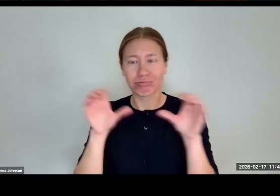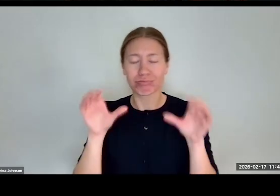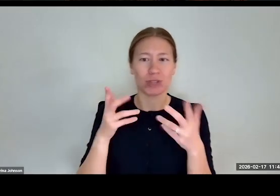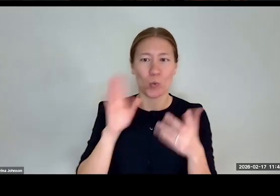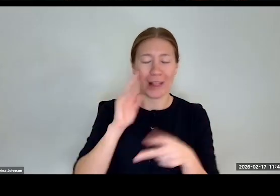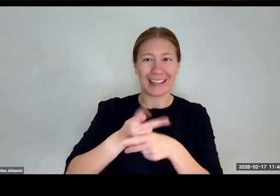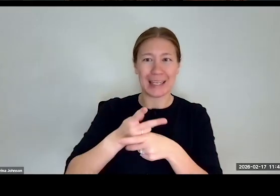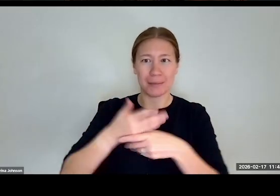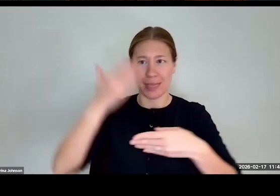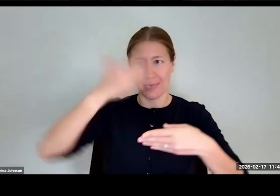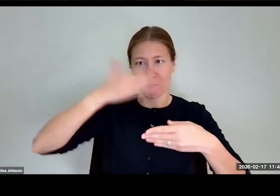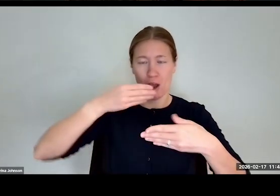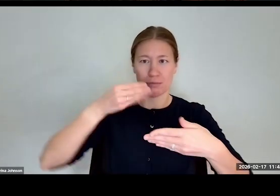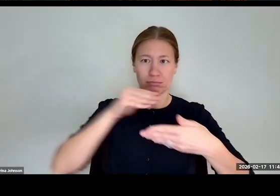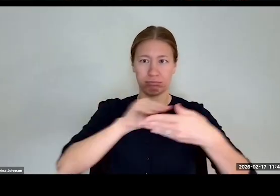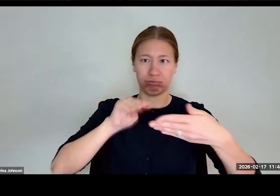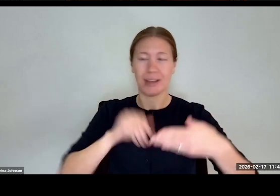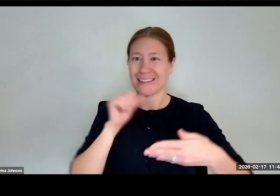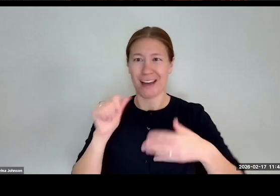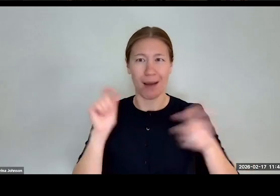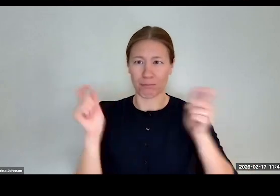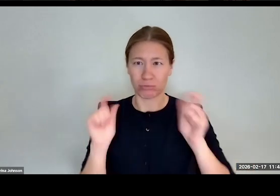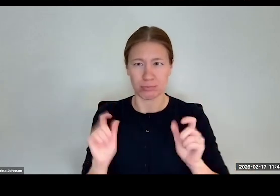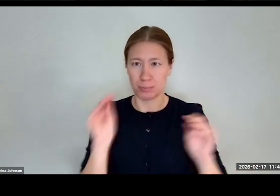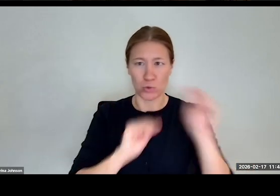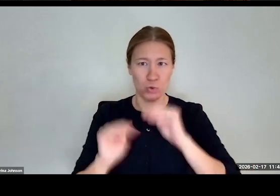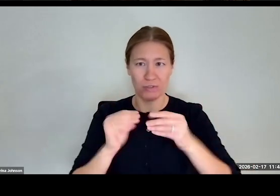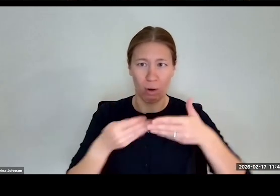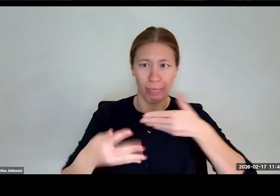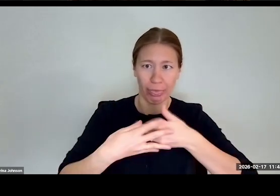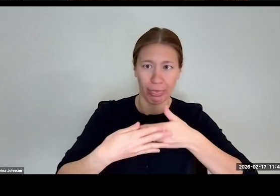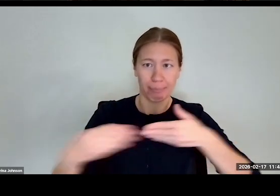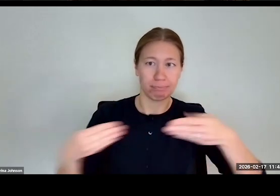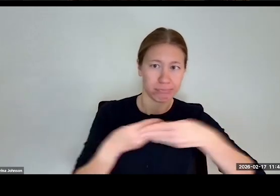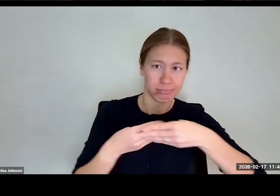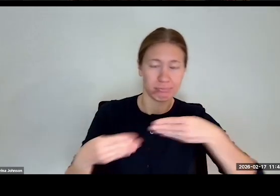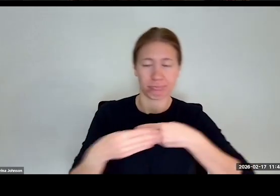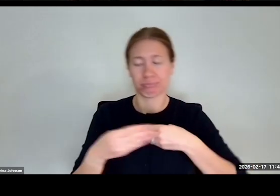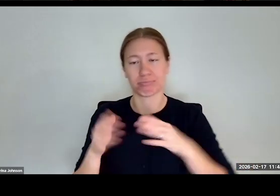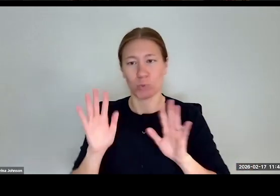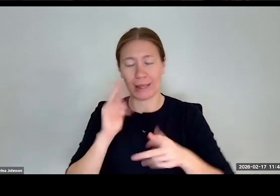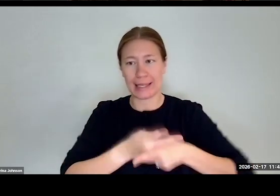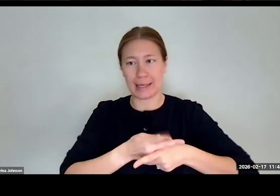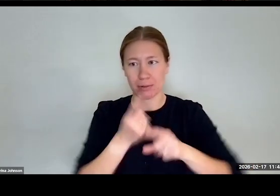as I'm editing other elements of the slide master. So I prefer this method. So once I've selected picture or texture fill,